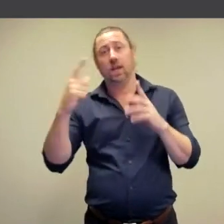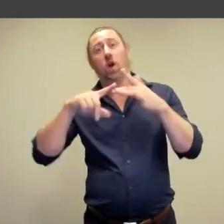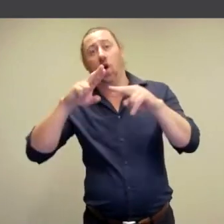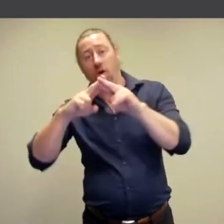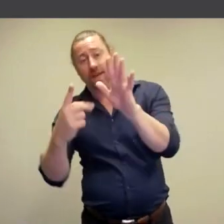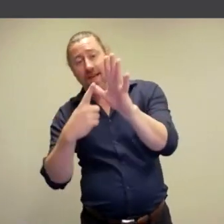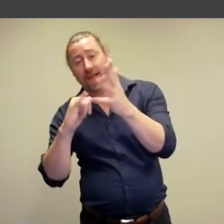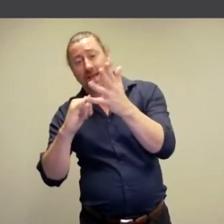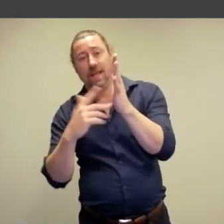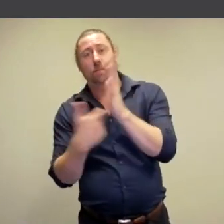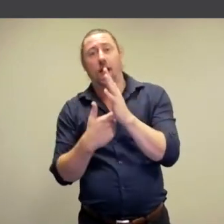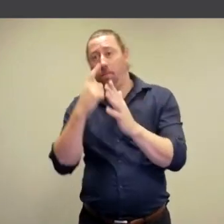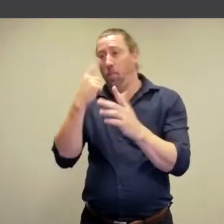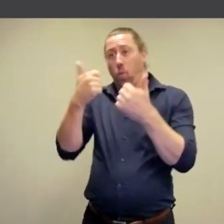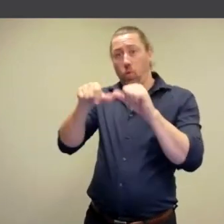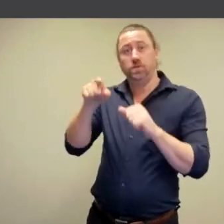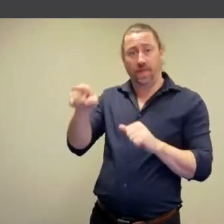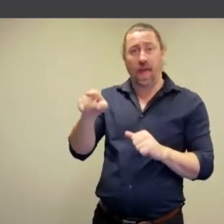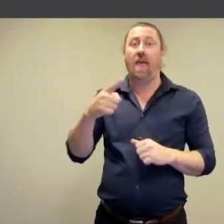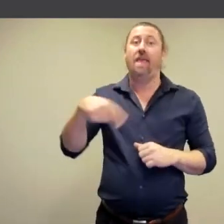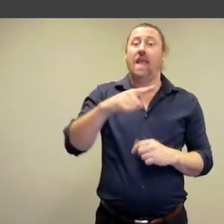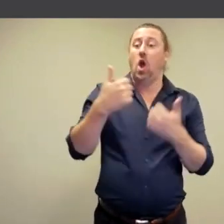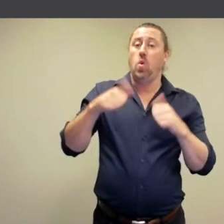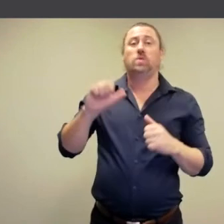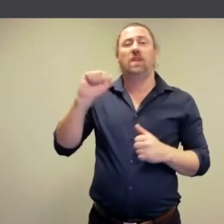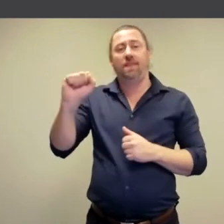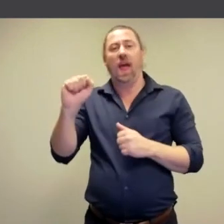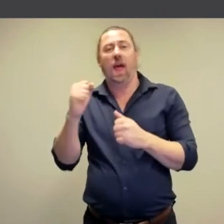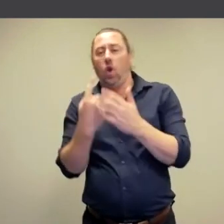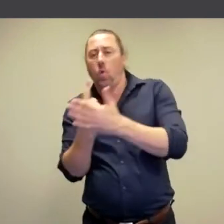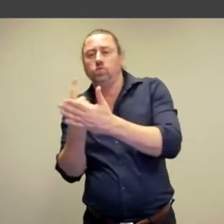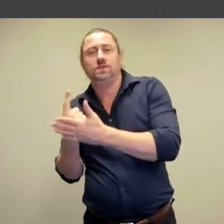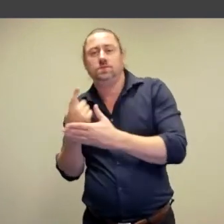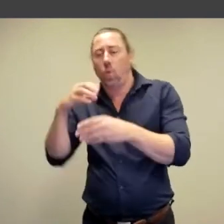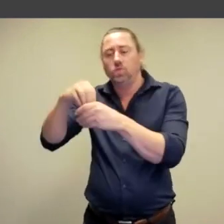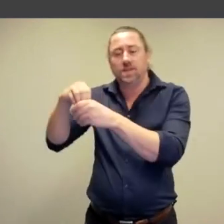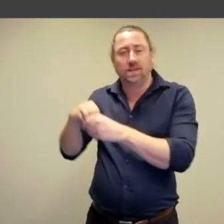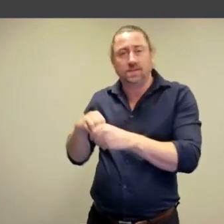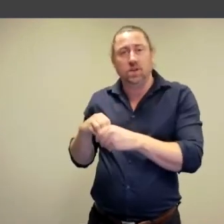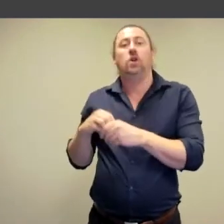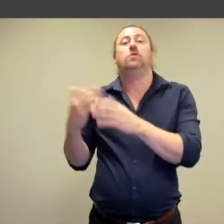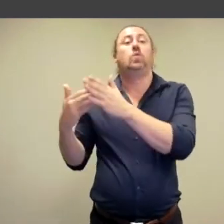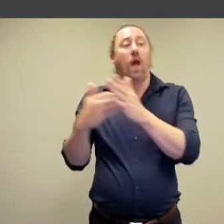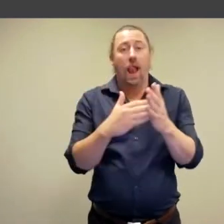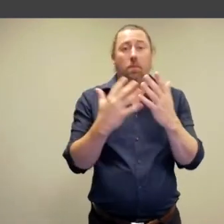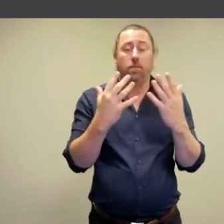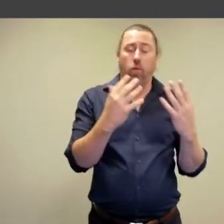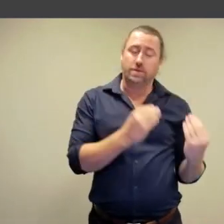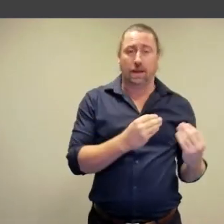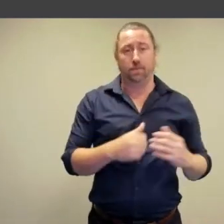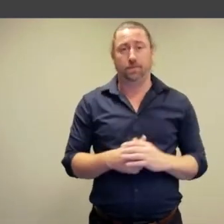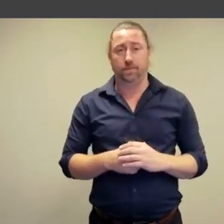users, use ASMR content